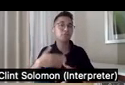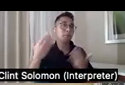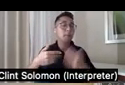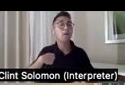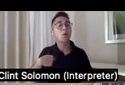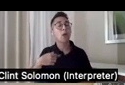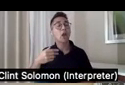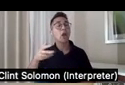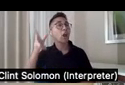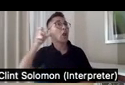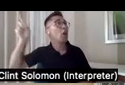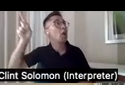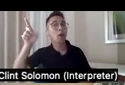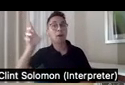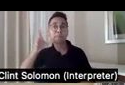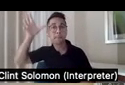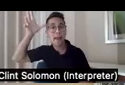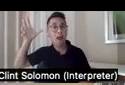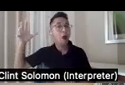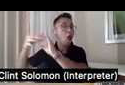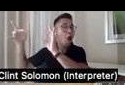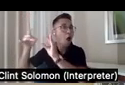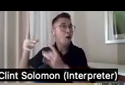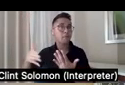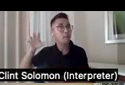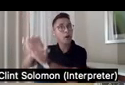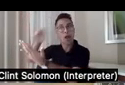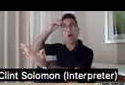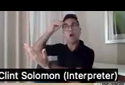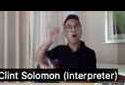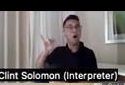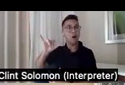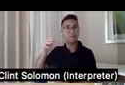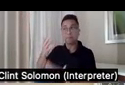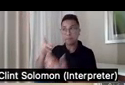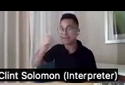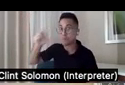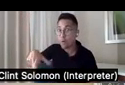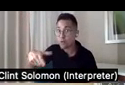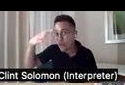something that maybe we shouldn't be learning right so incidental learning and contrast